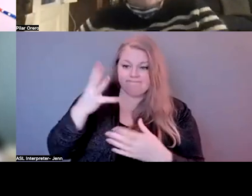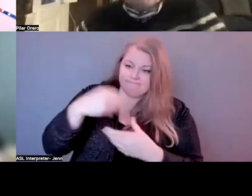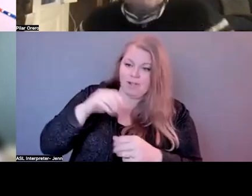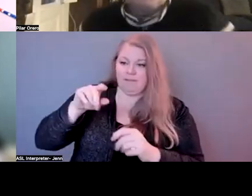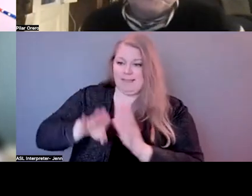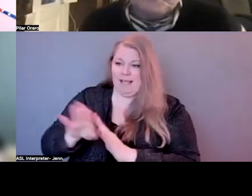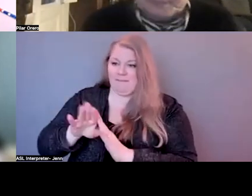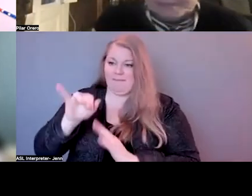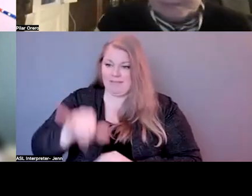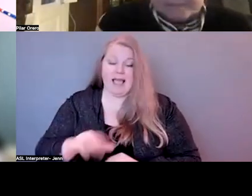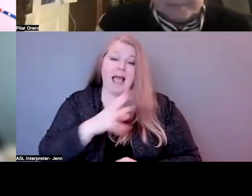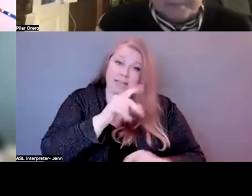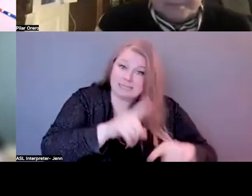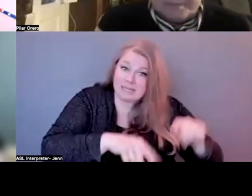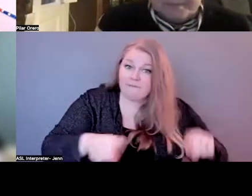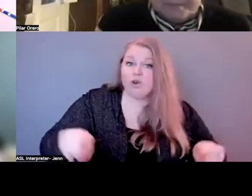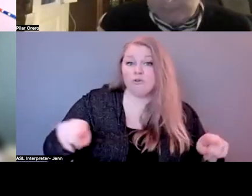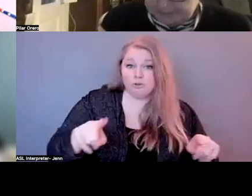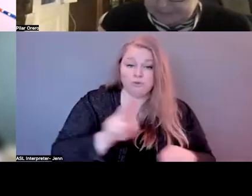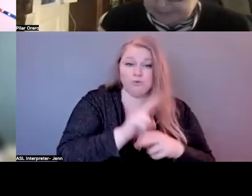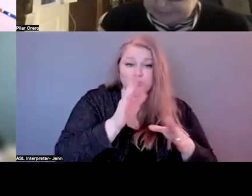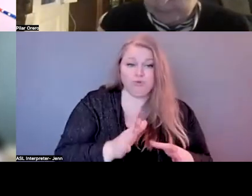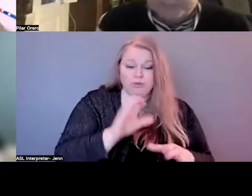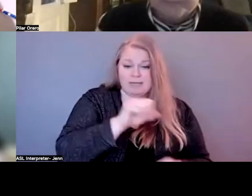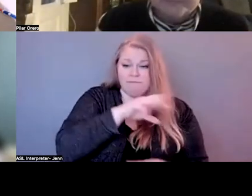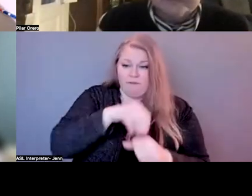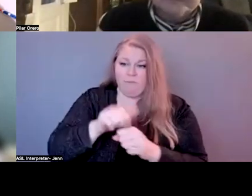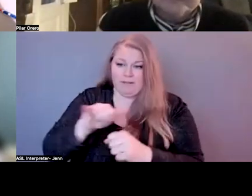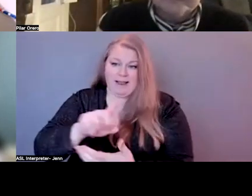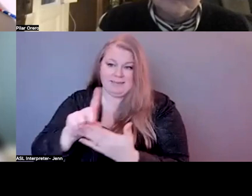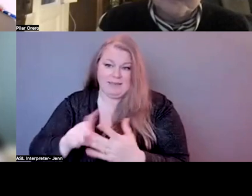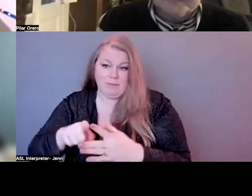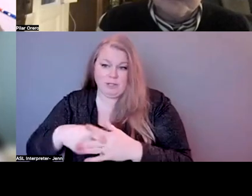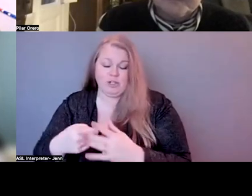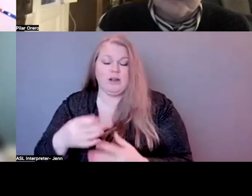diverse users are informing that design right from the start rather than needing these